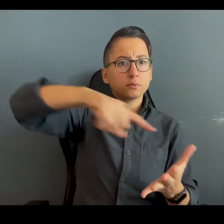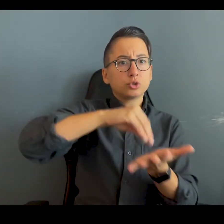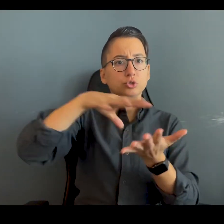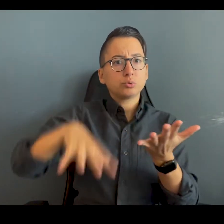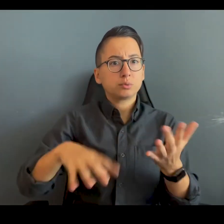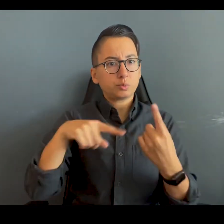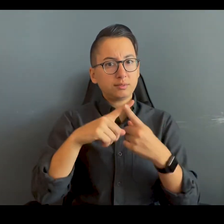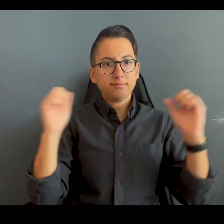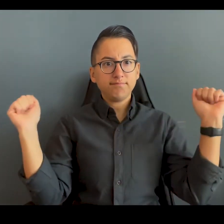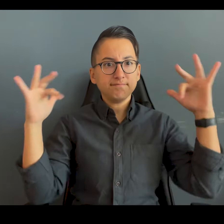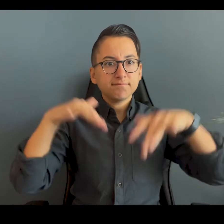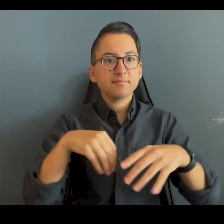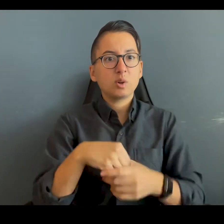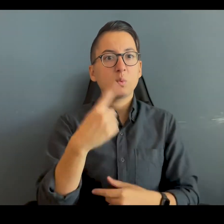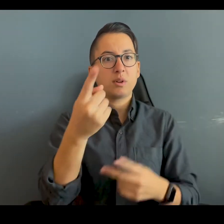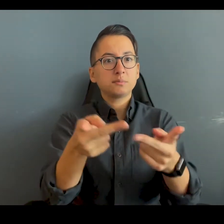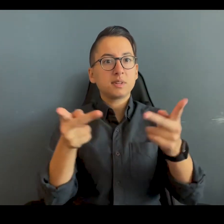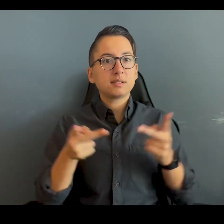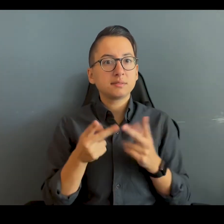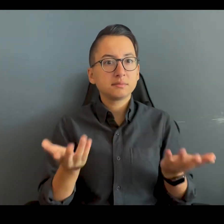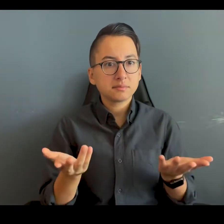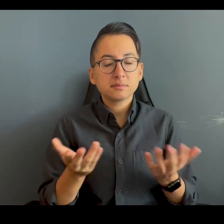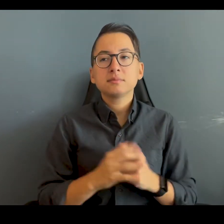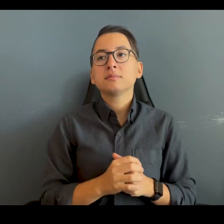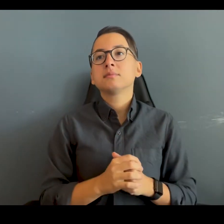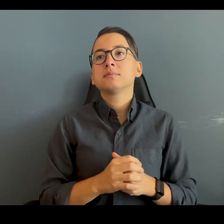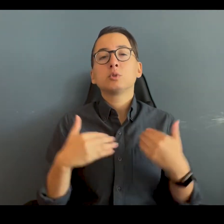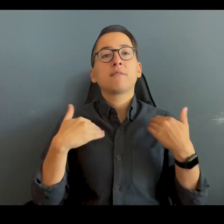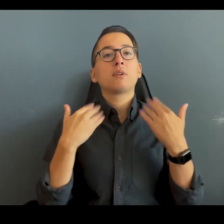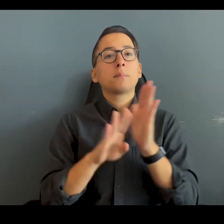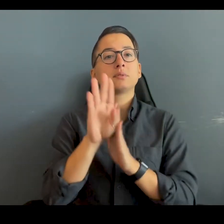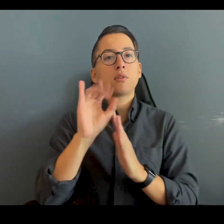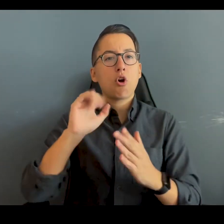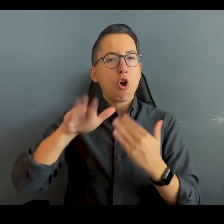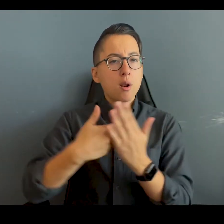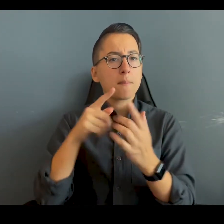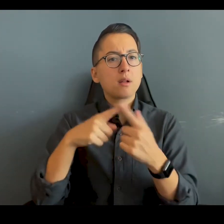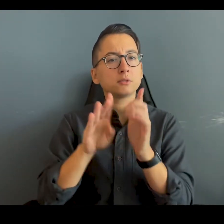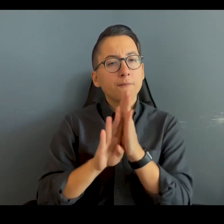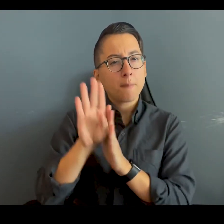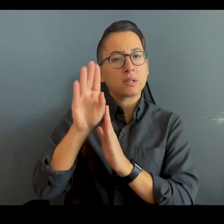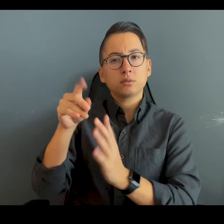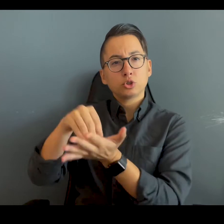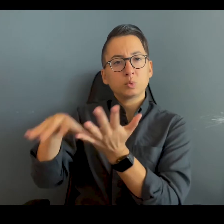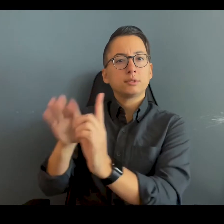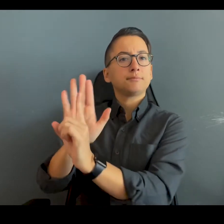All of these experiences are completely fine! How can we support all of those students when they return to their classrooms?